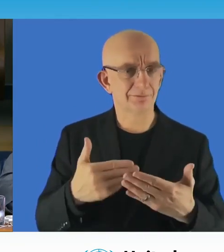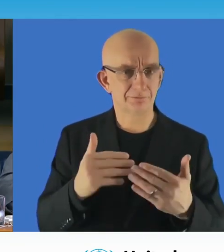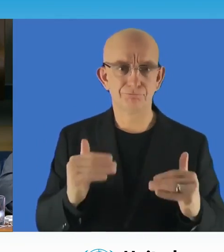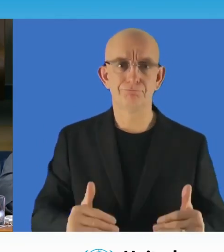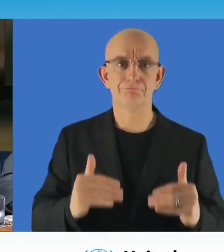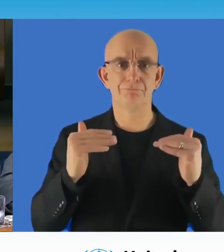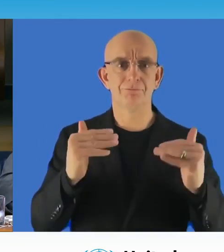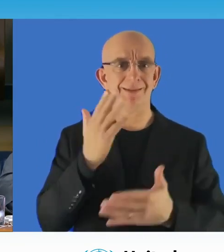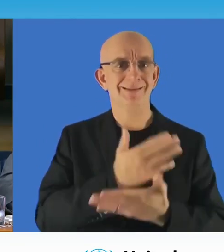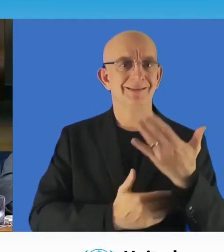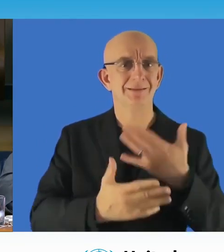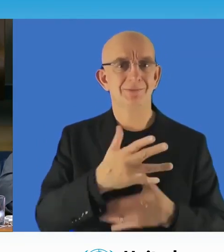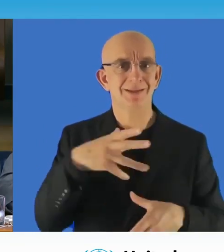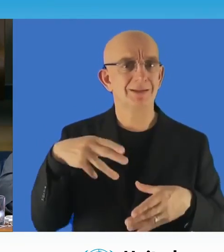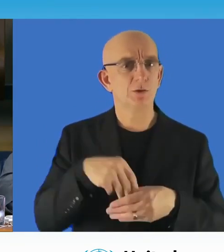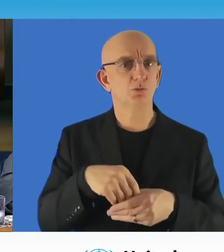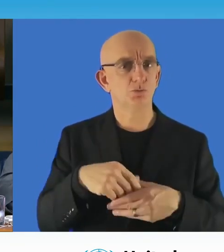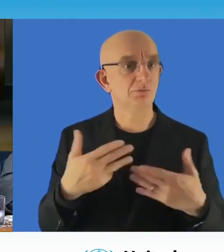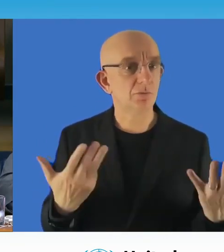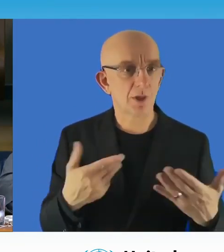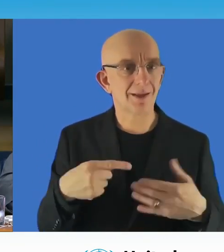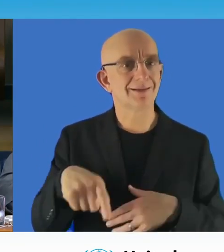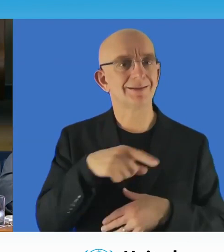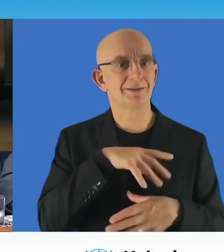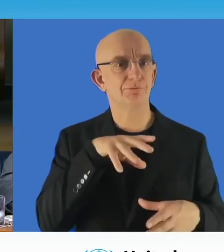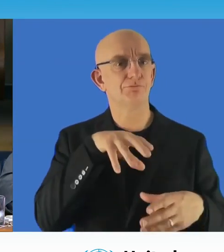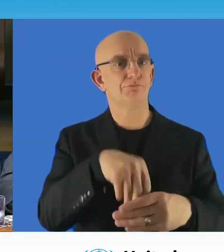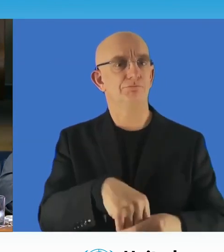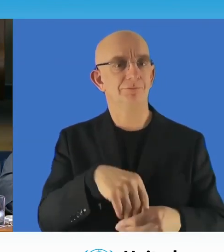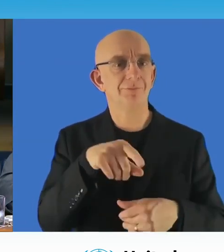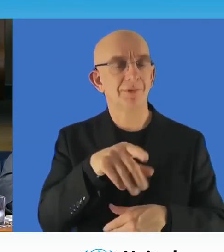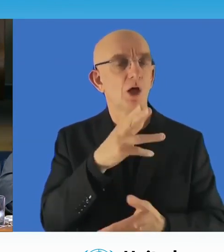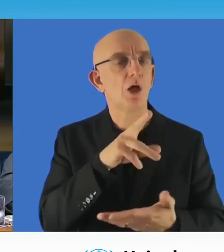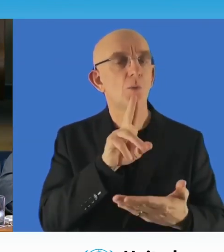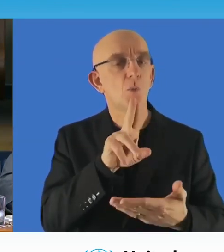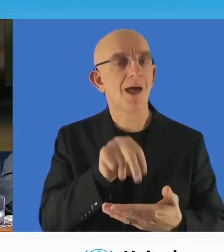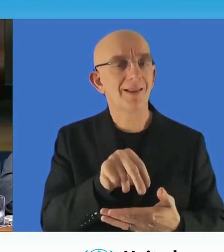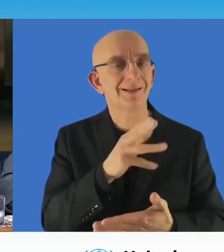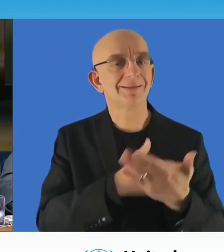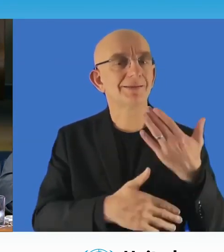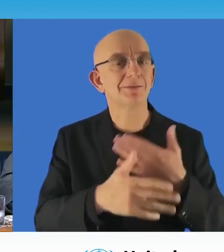annual reporting requirements as they provide us with the robust structure needed to realize